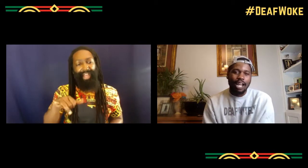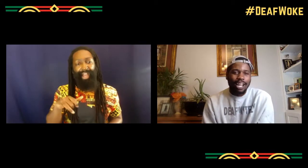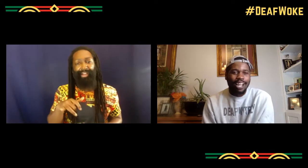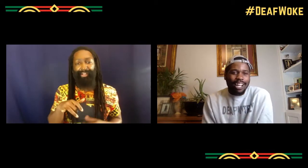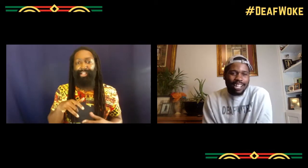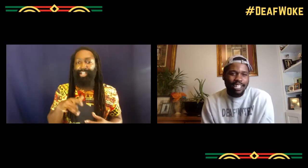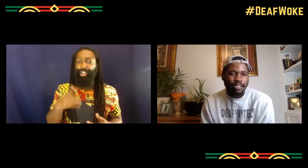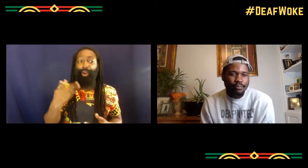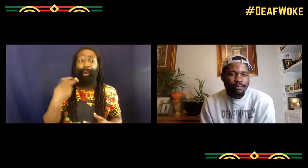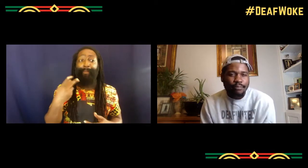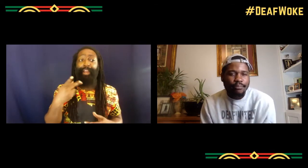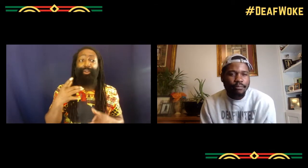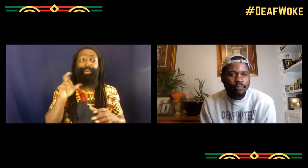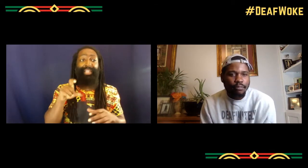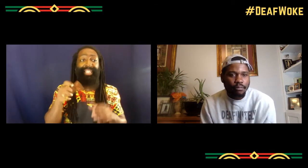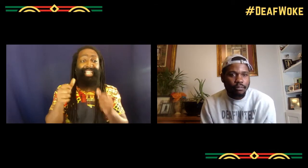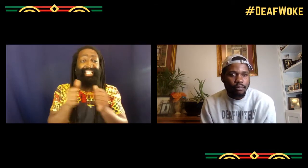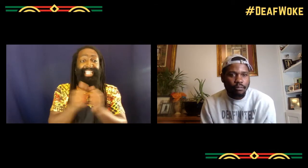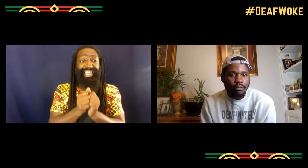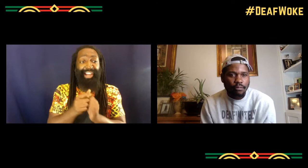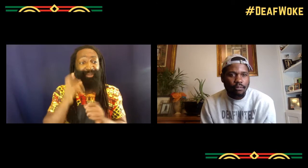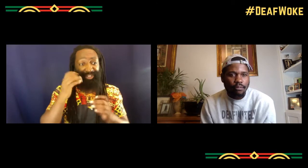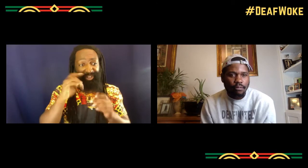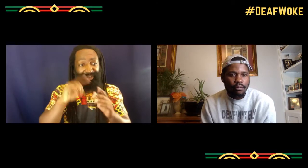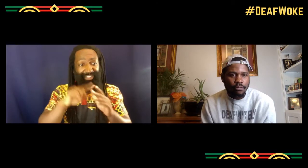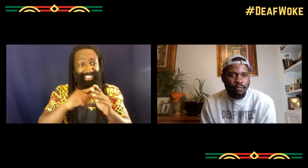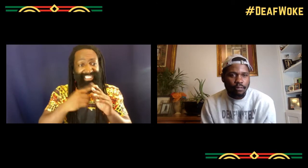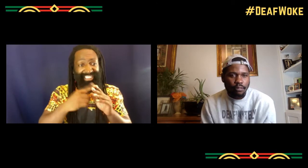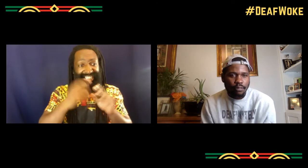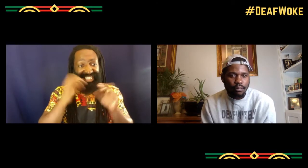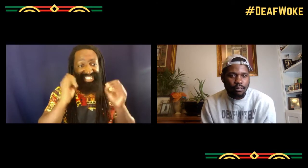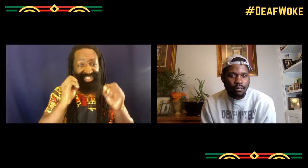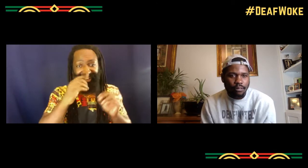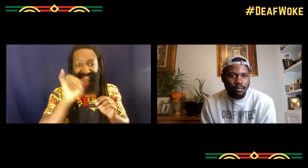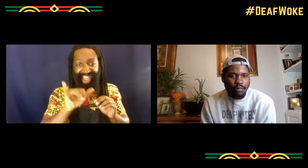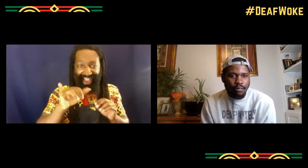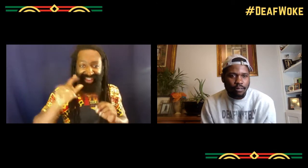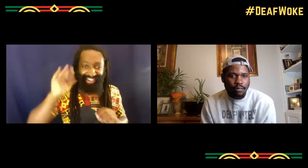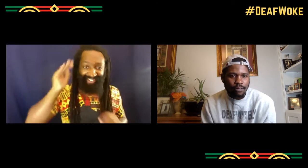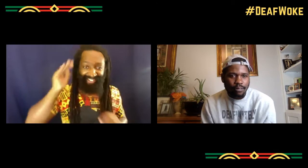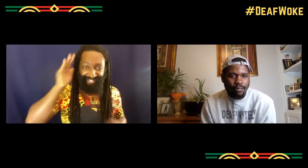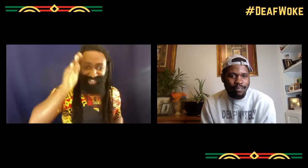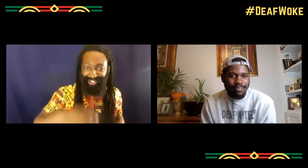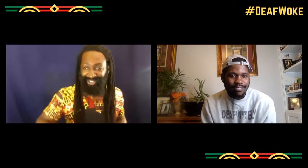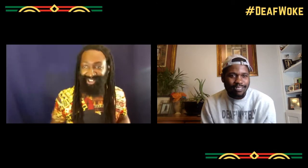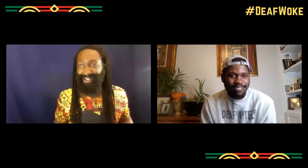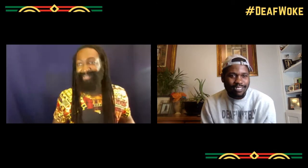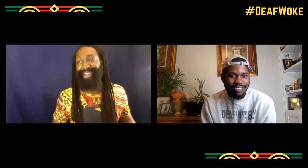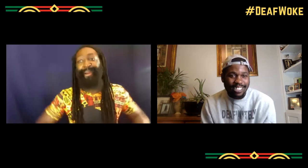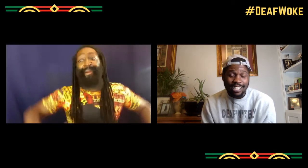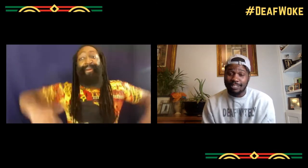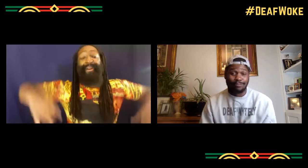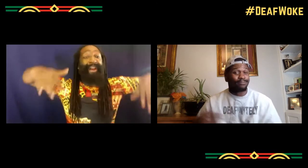That's really an important person in black deaf history. And we need to get together and start teaching that.